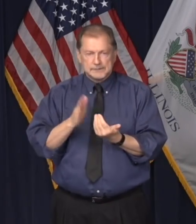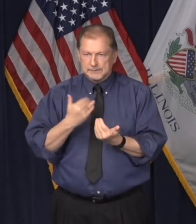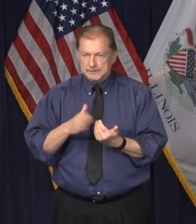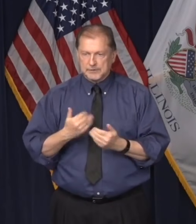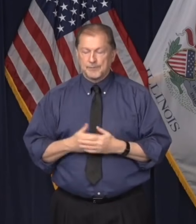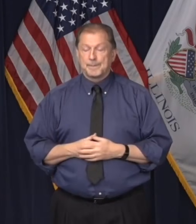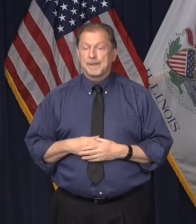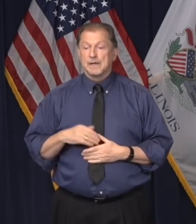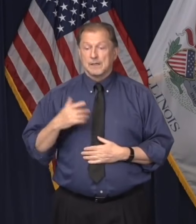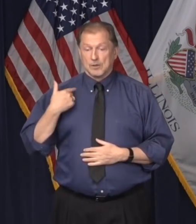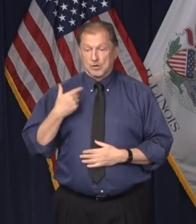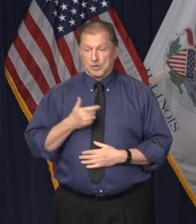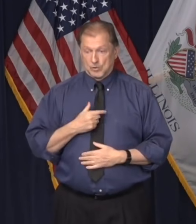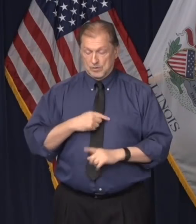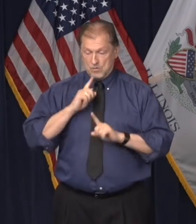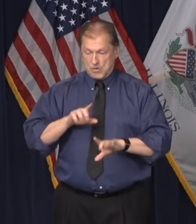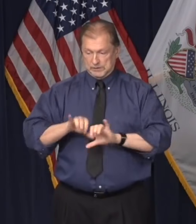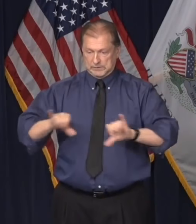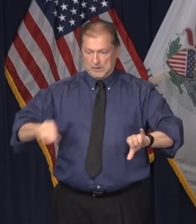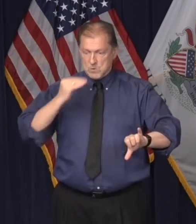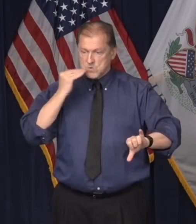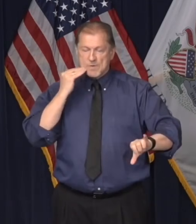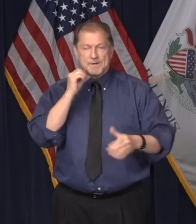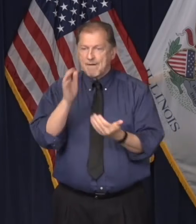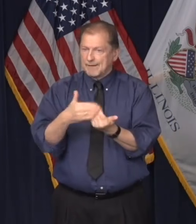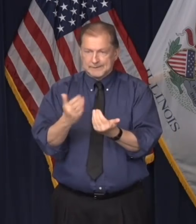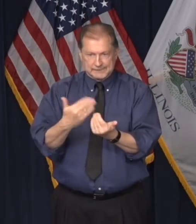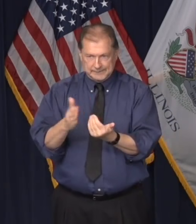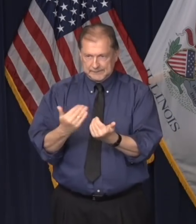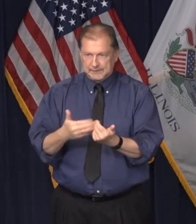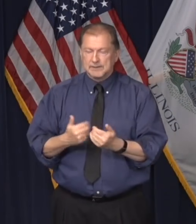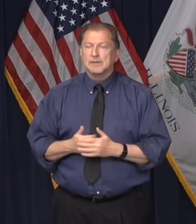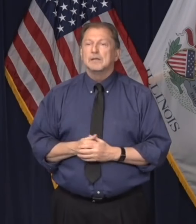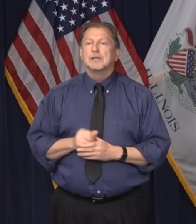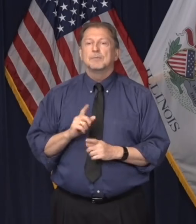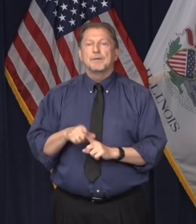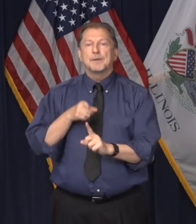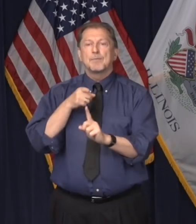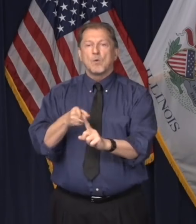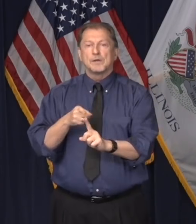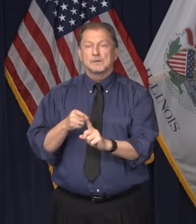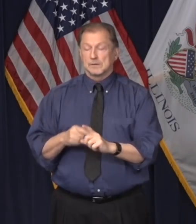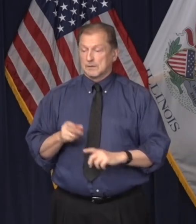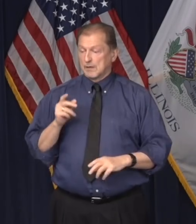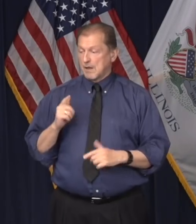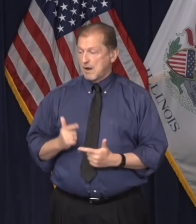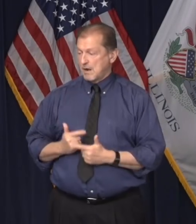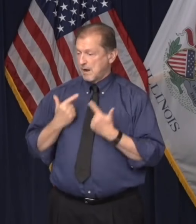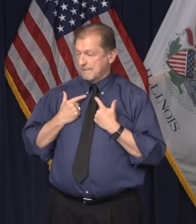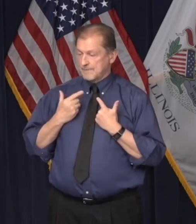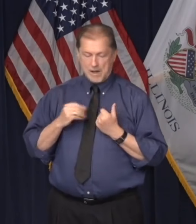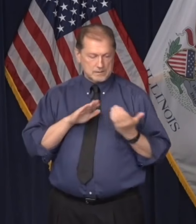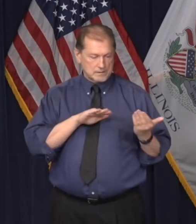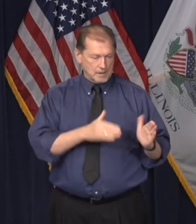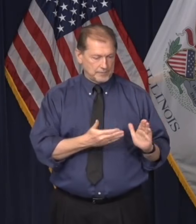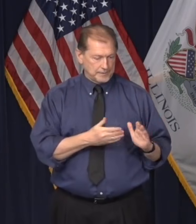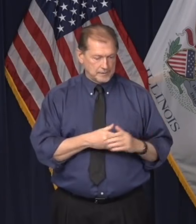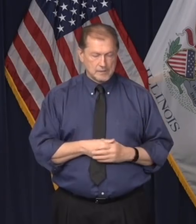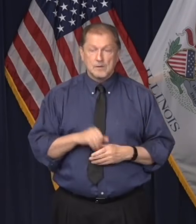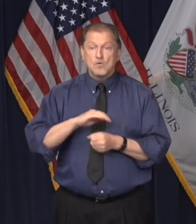UNDERSTANDING THAT PAINFUL AS OUR ACTIONS MIGHT BE, THE QUESTION BOILS DOWN TO LIFE AND